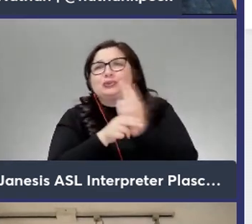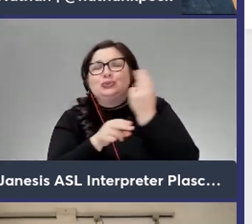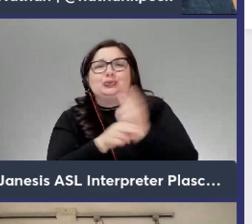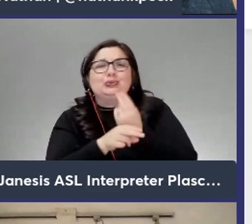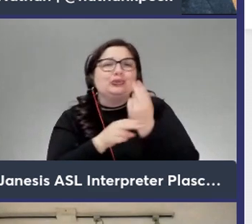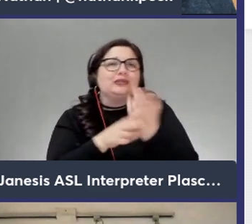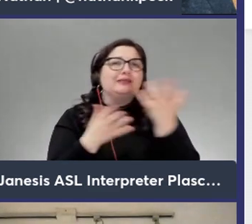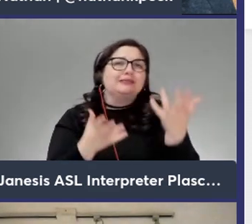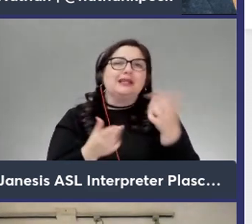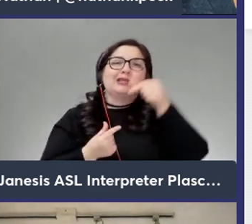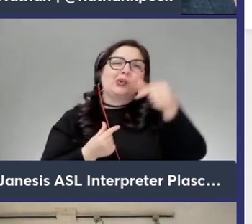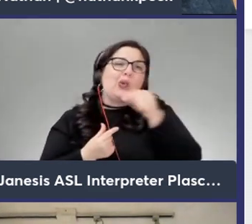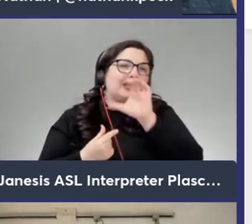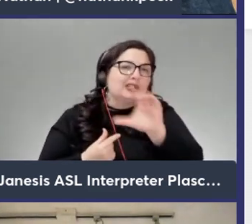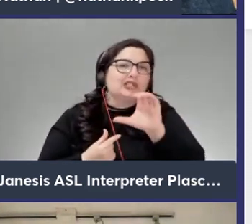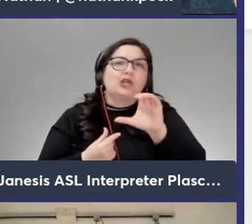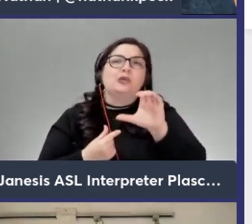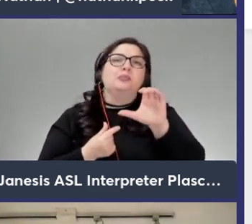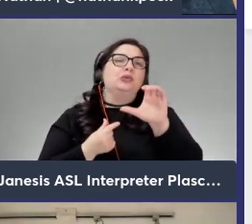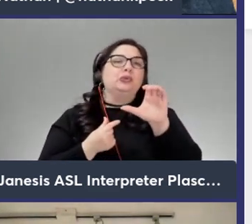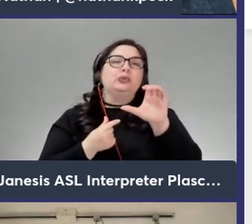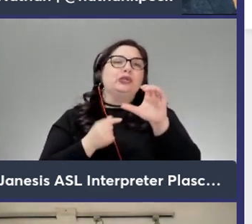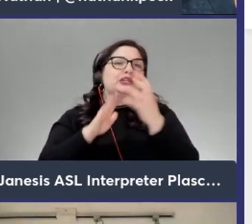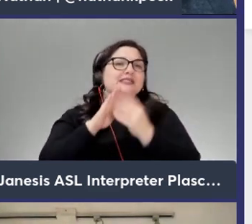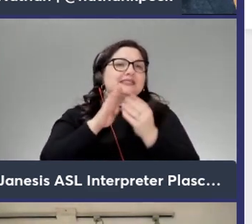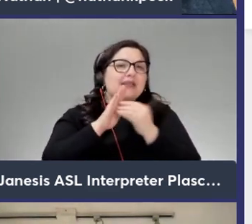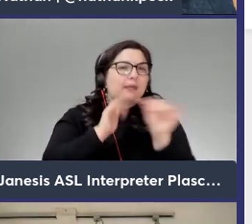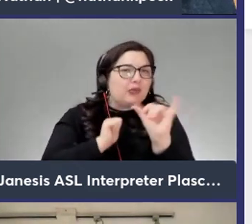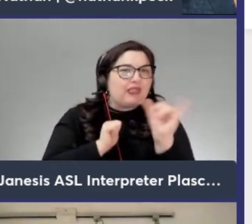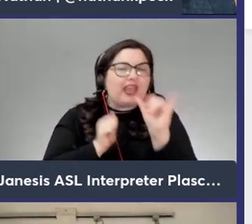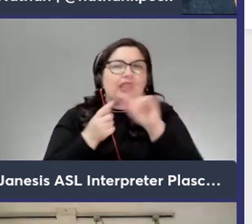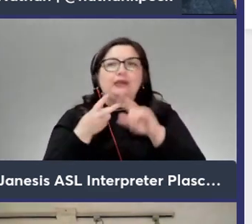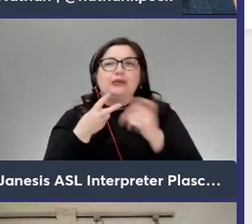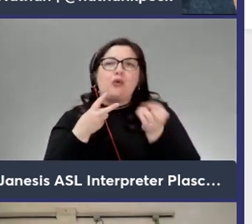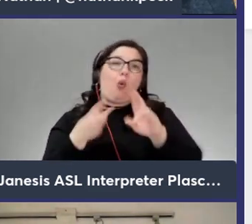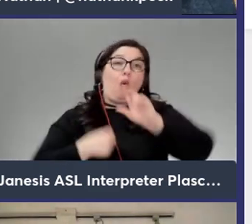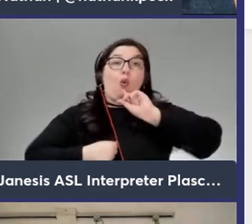a quantum computer simulator or a real quantum computer.